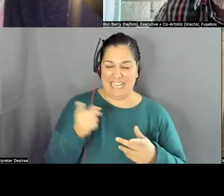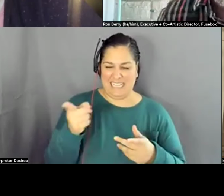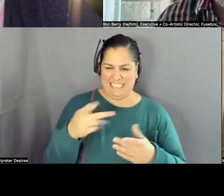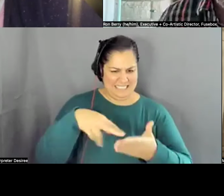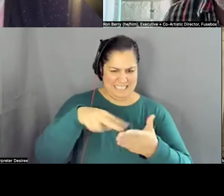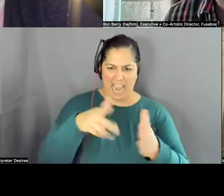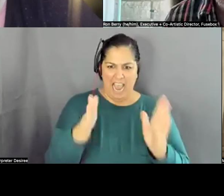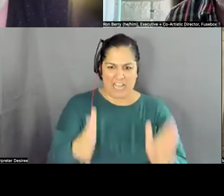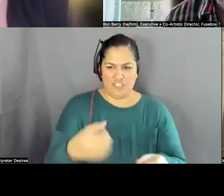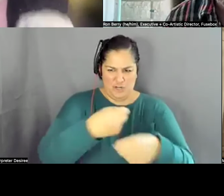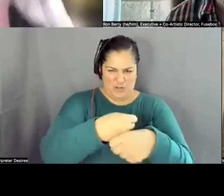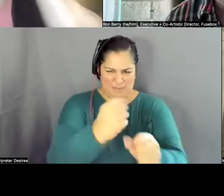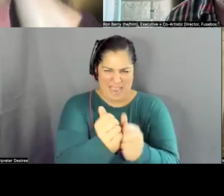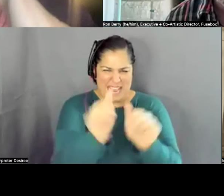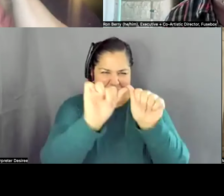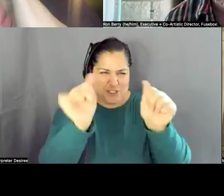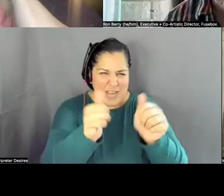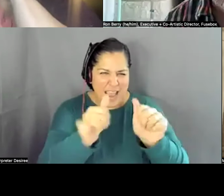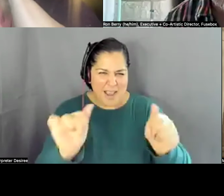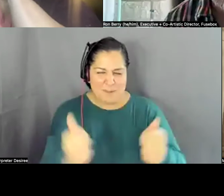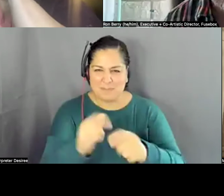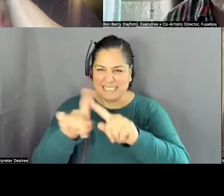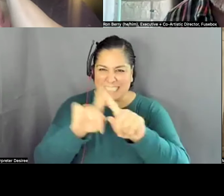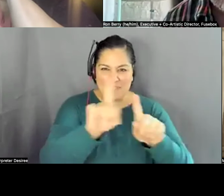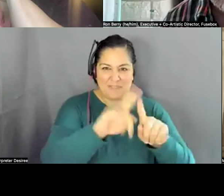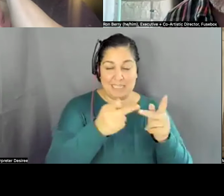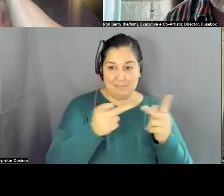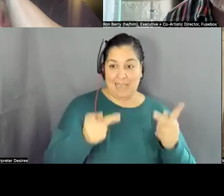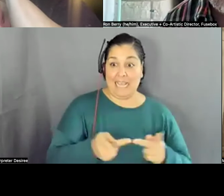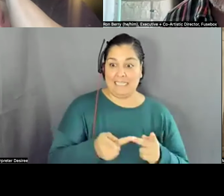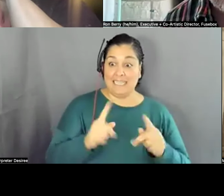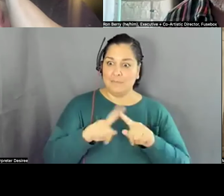But like part of the work is like rehearsing this in public spaces.